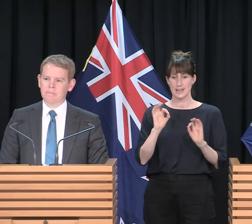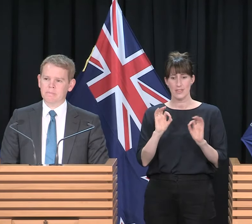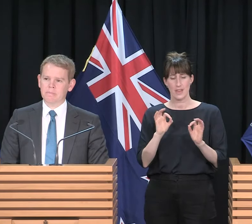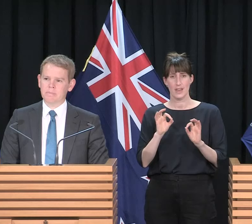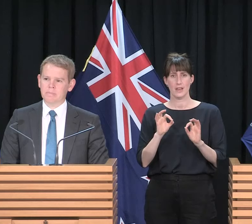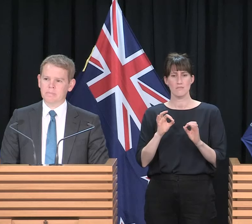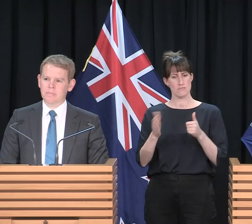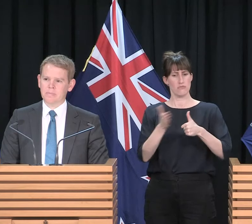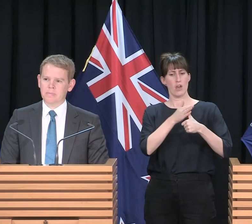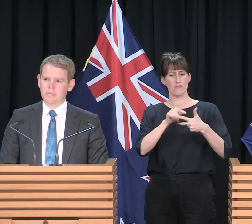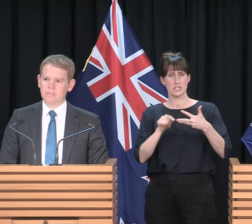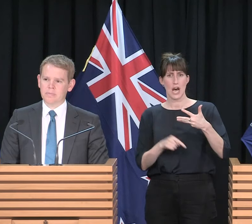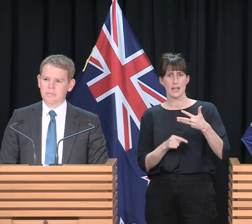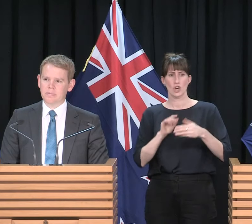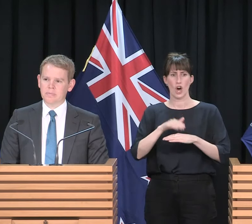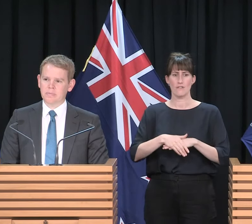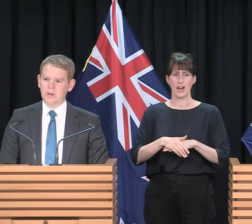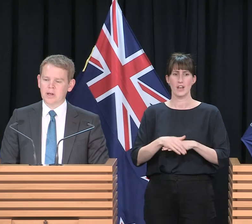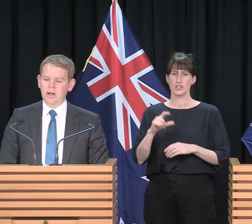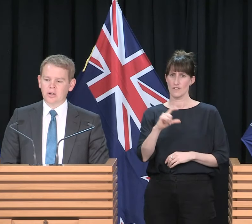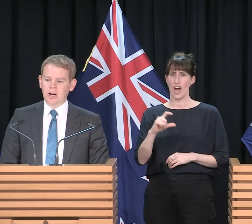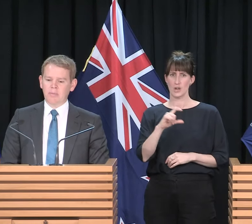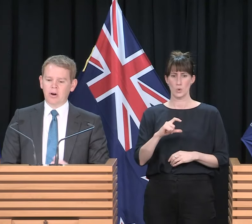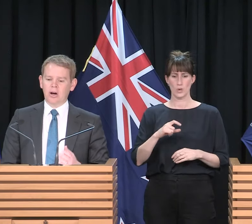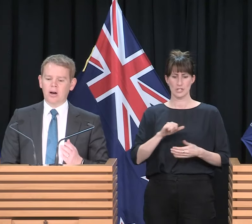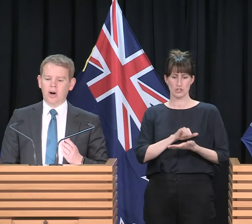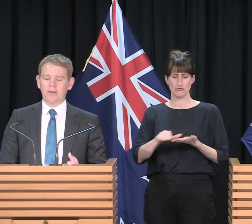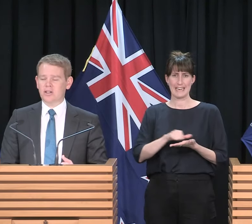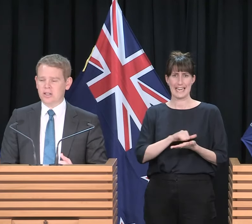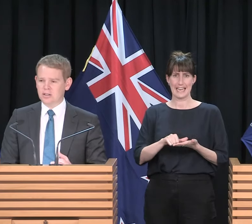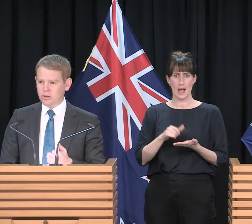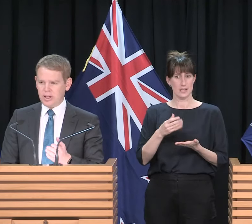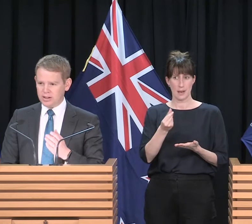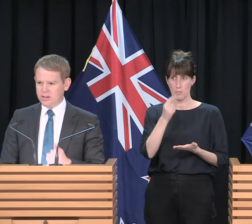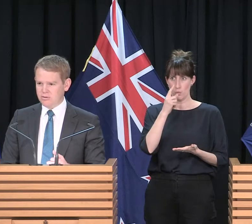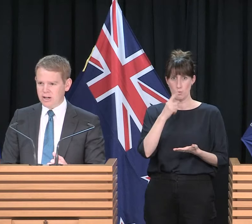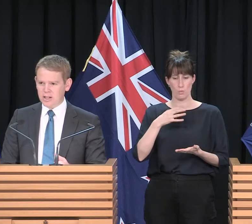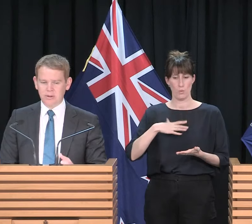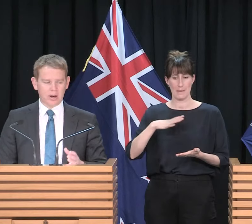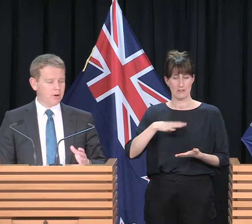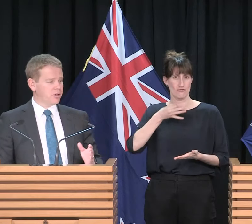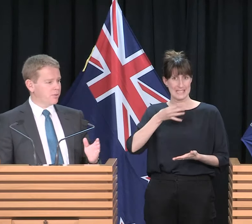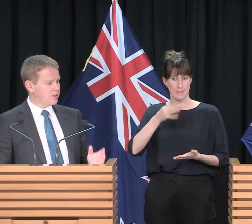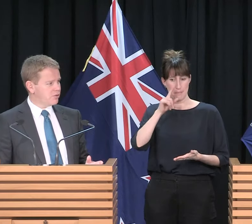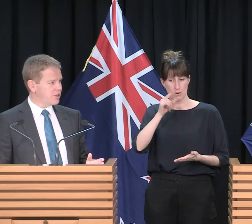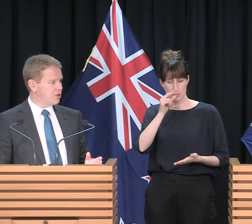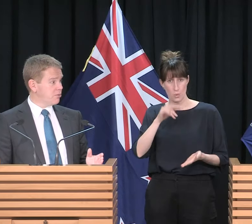public transport and other things operating. What would prompt Level 2? The criteria has not changed?